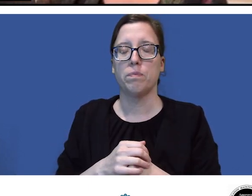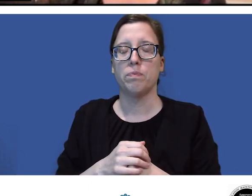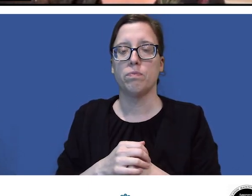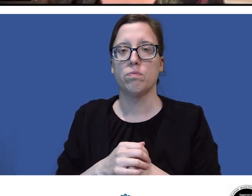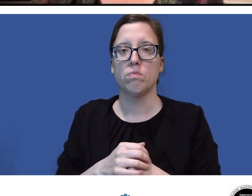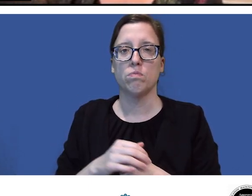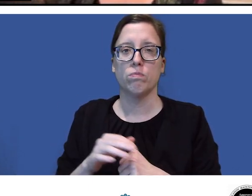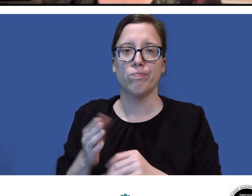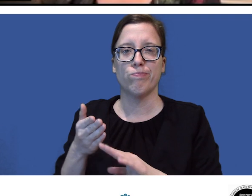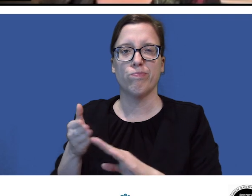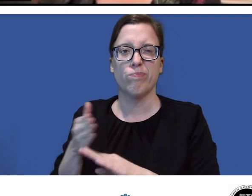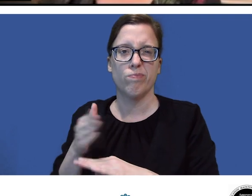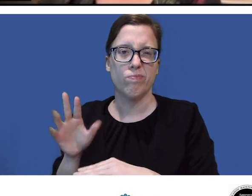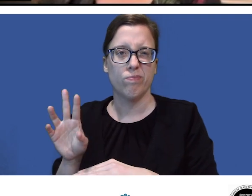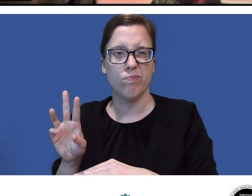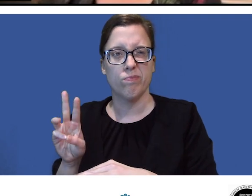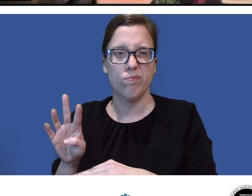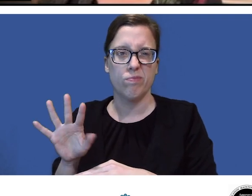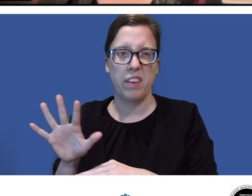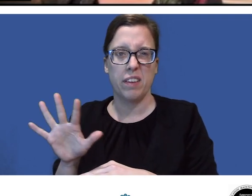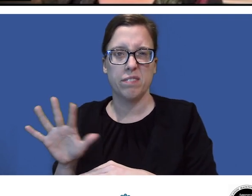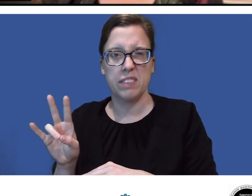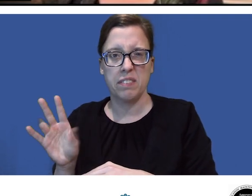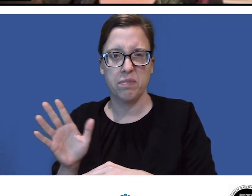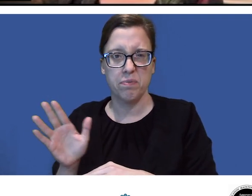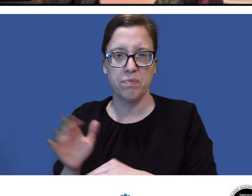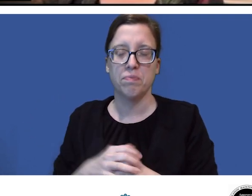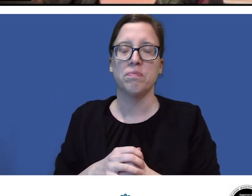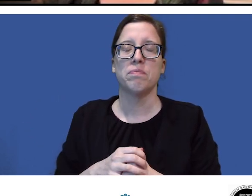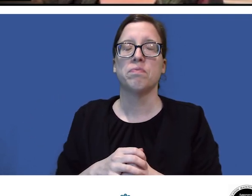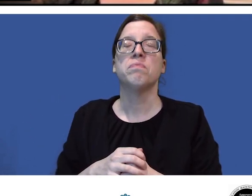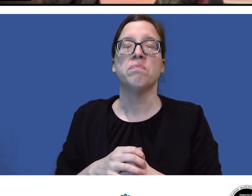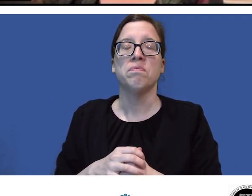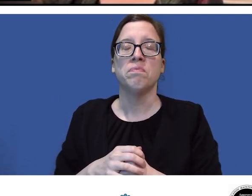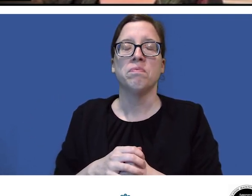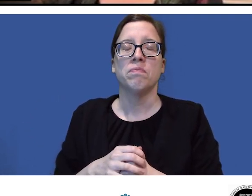Okay, here we go. So, except it won't let me advance the slides